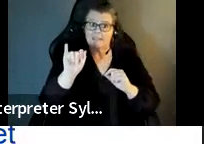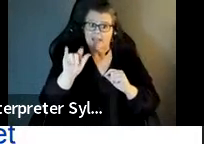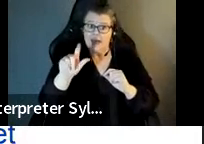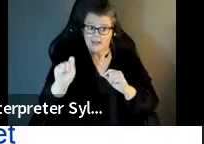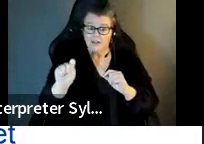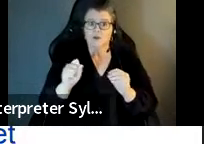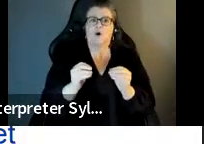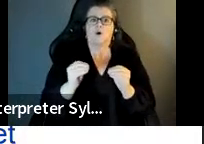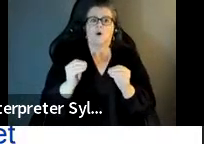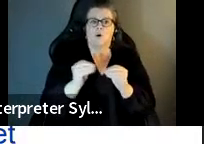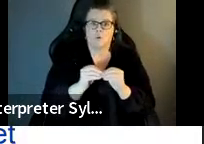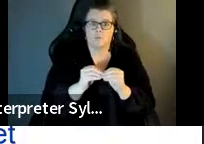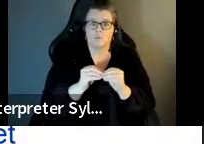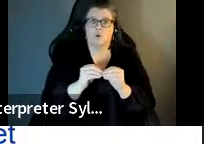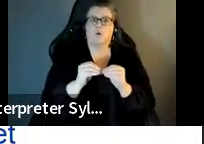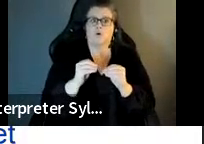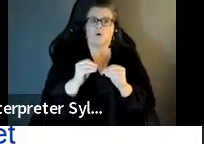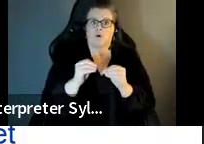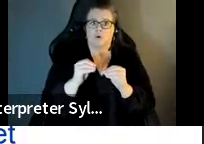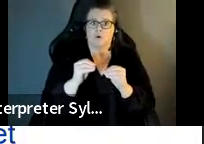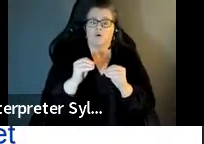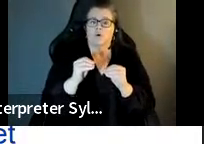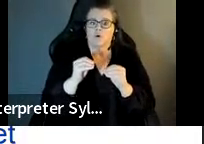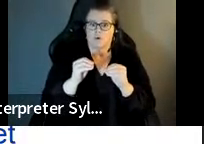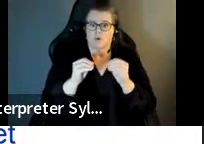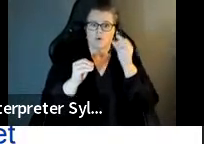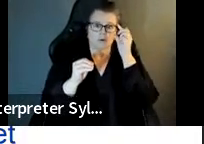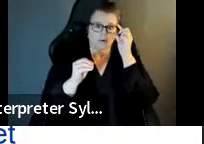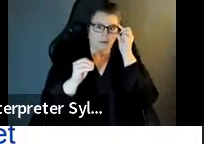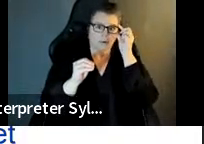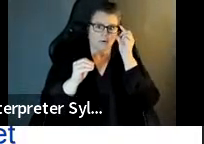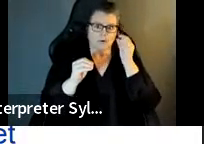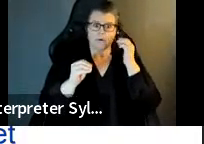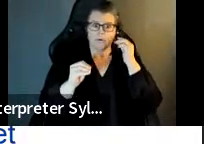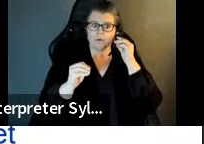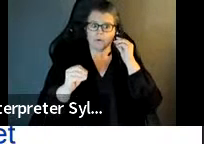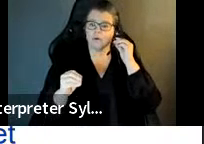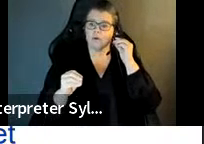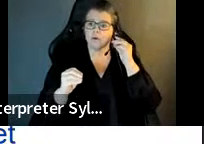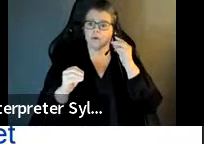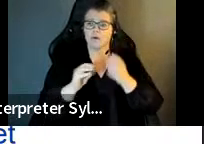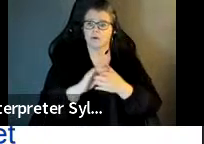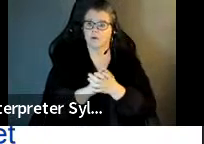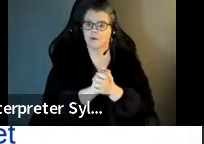So we're seeing this large diversity across even within each of these eight subgroups